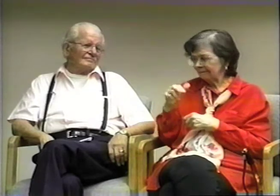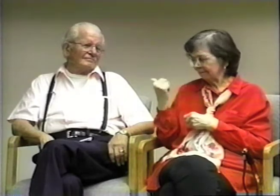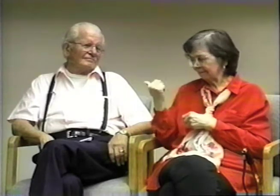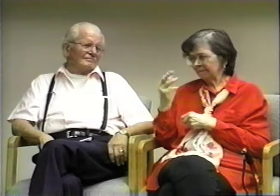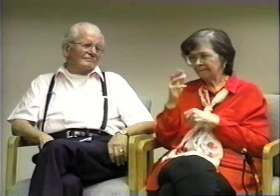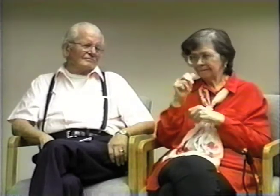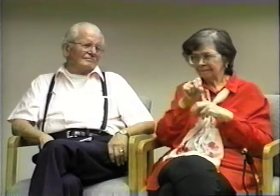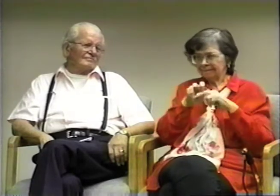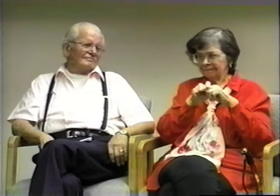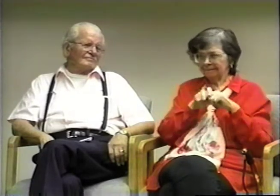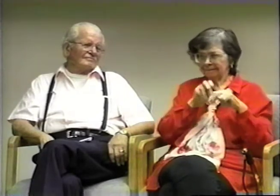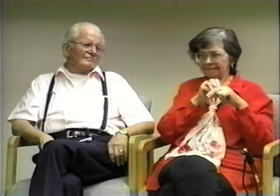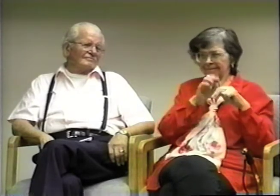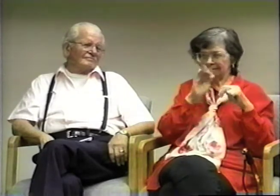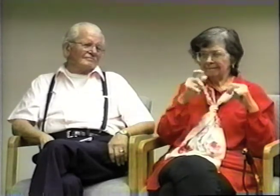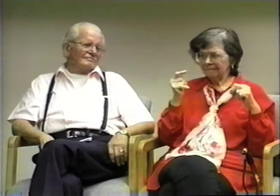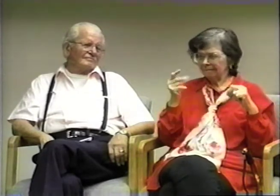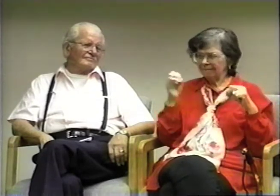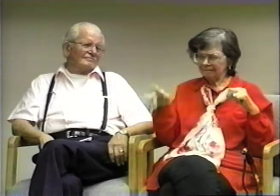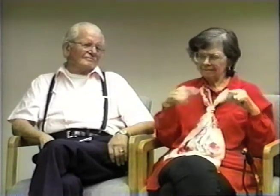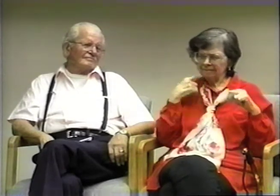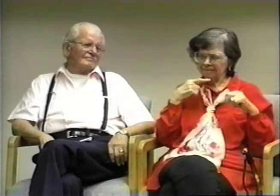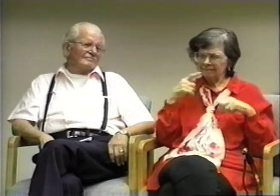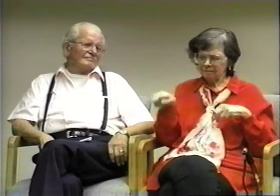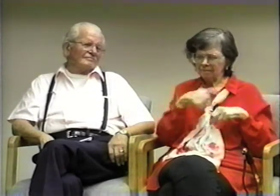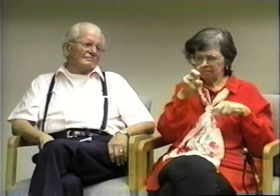and we all had to fit into one car.